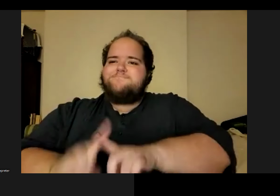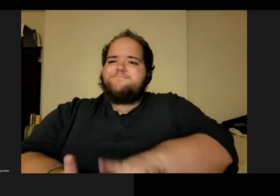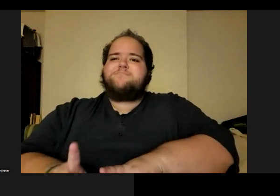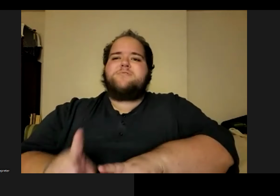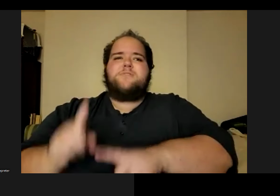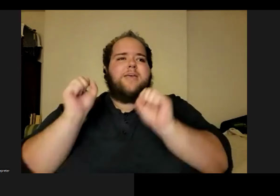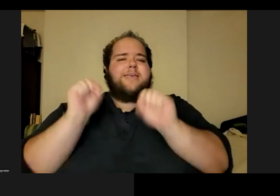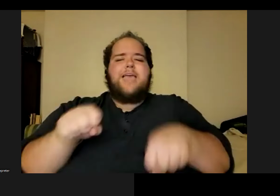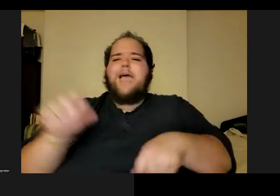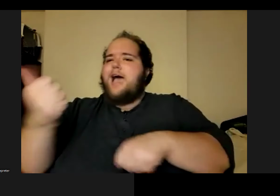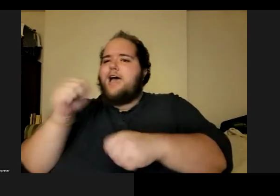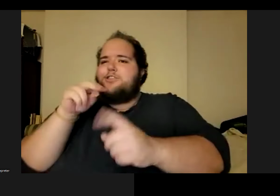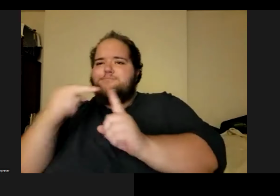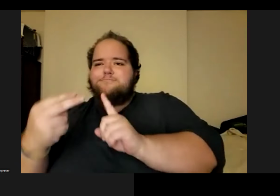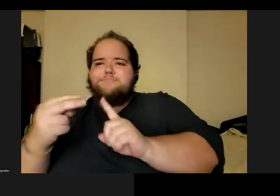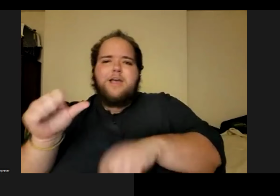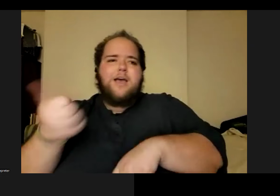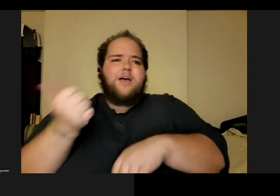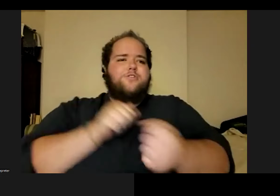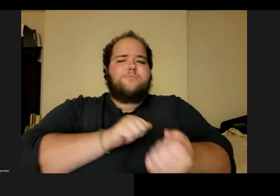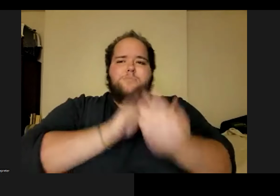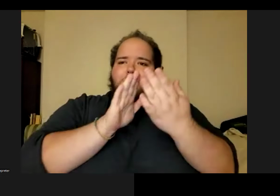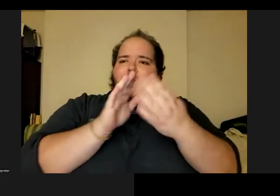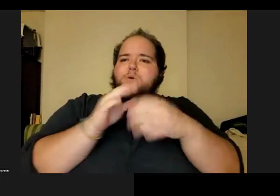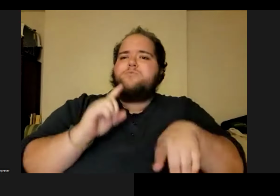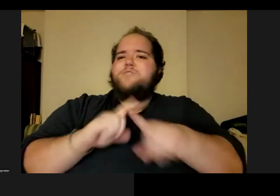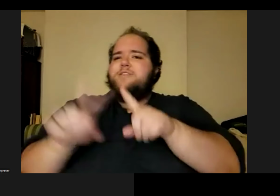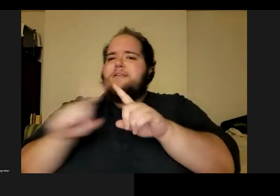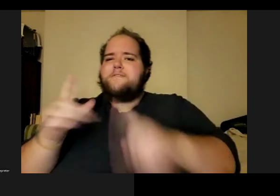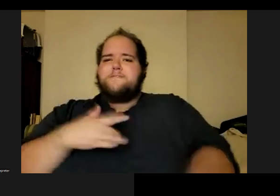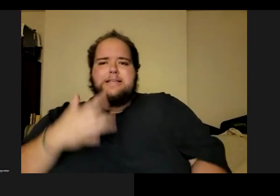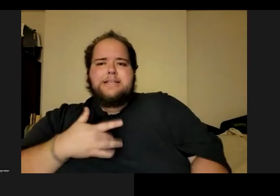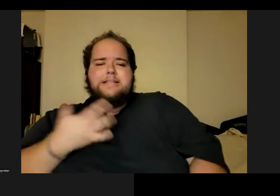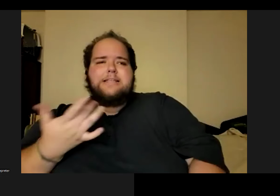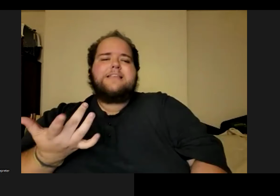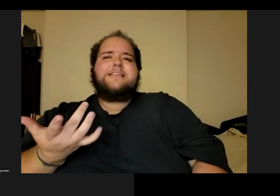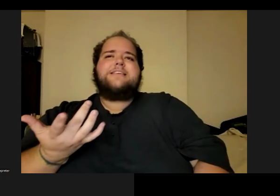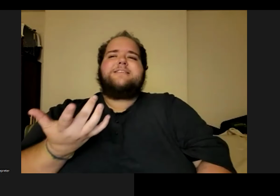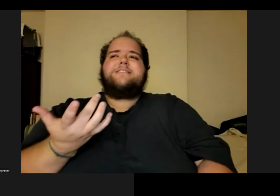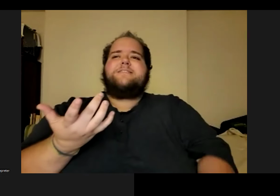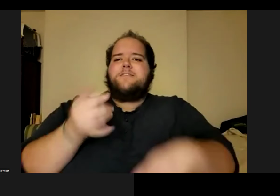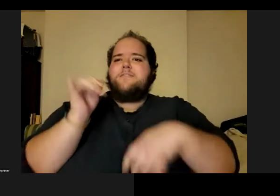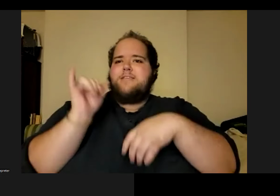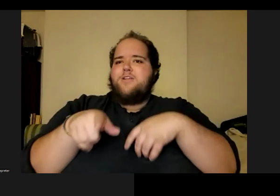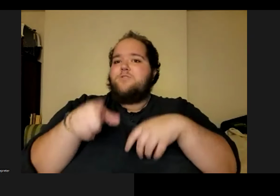always another feeling that you might want to to get at. So you can always write in a different